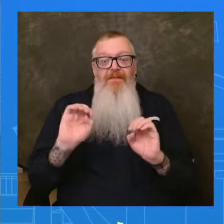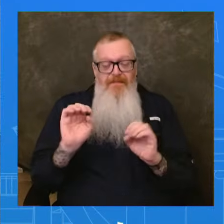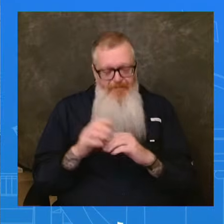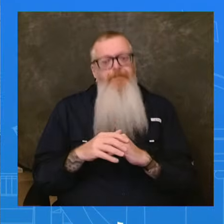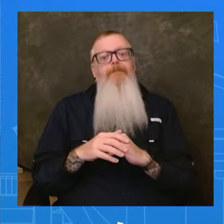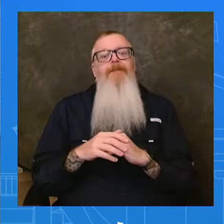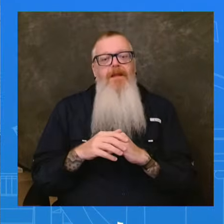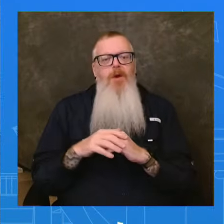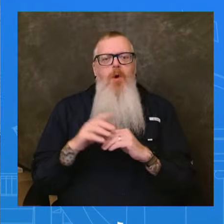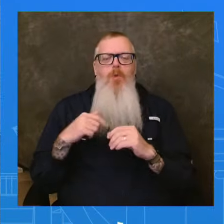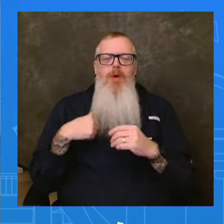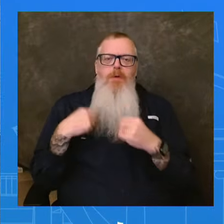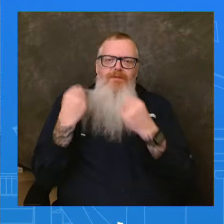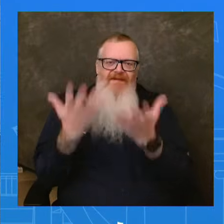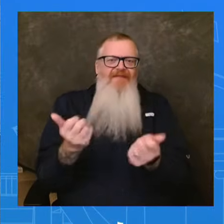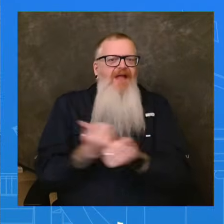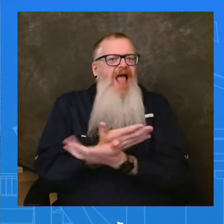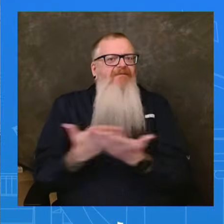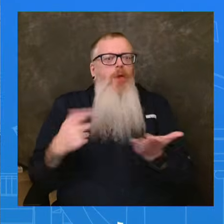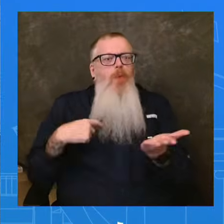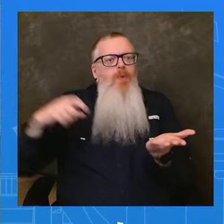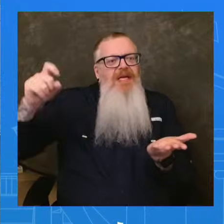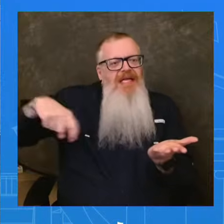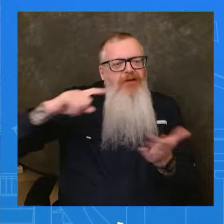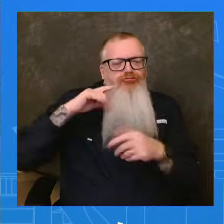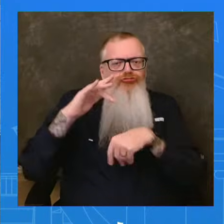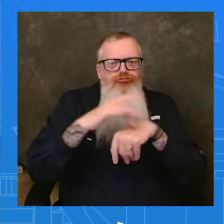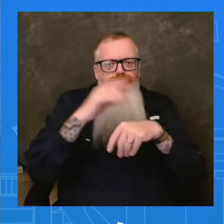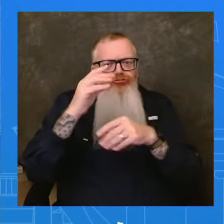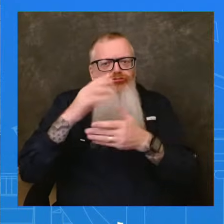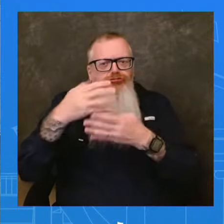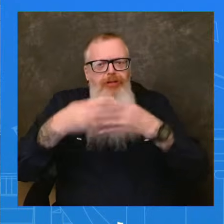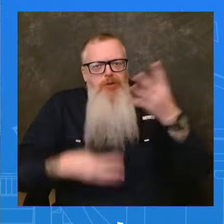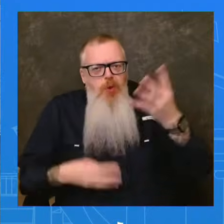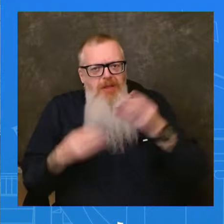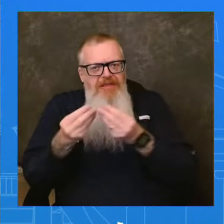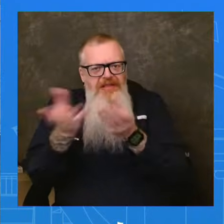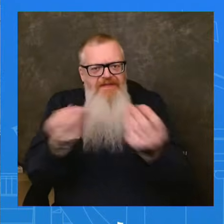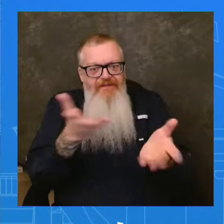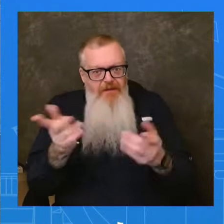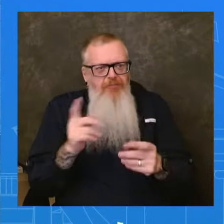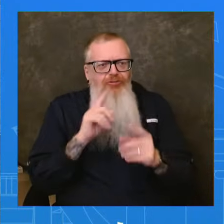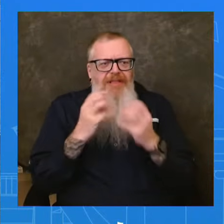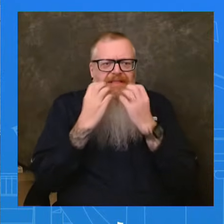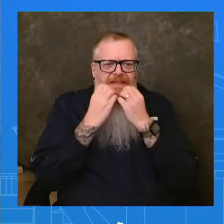to save lives and support the response activities. In addition to the thousands of people